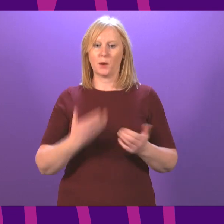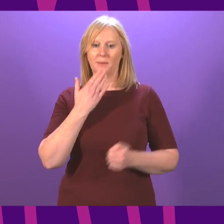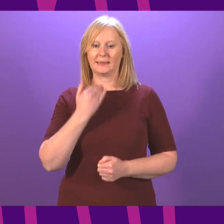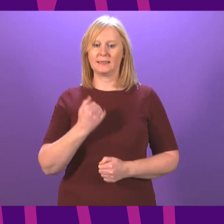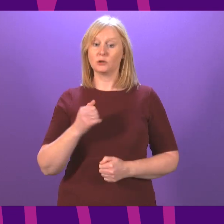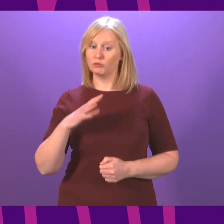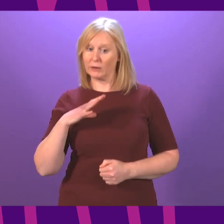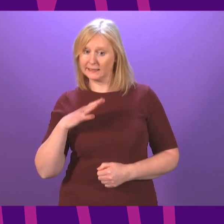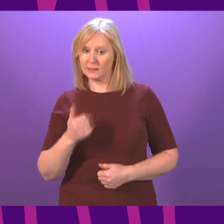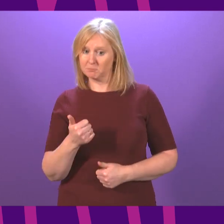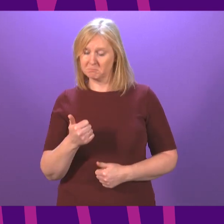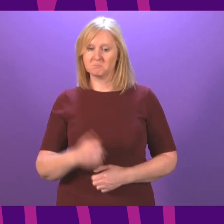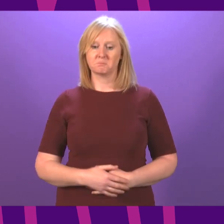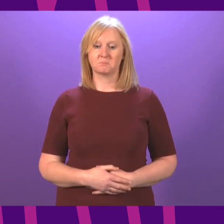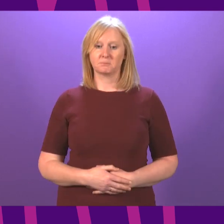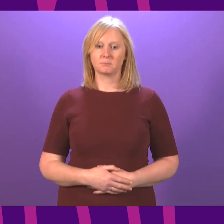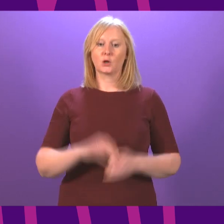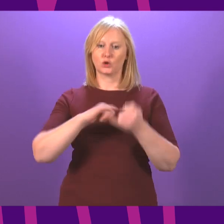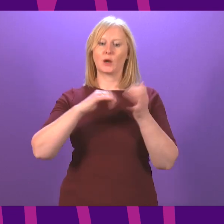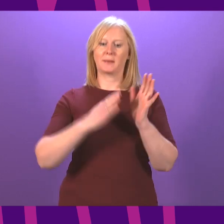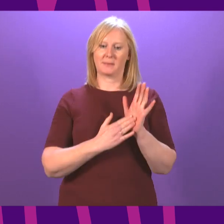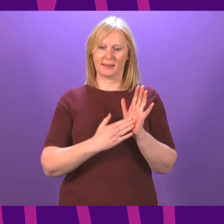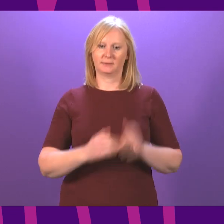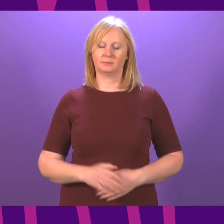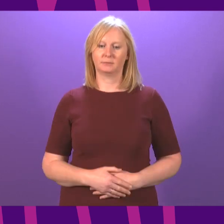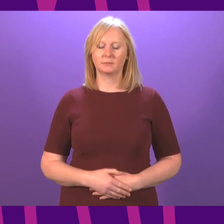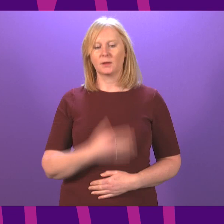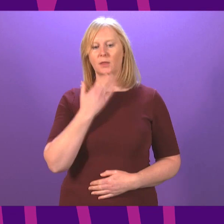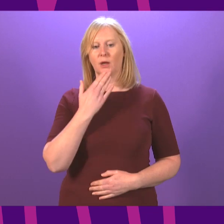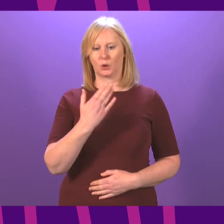Stuart McMillan (Greenock and Inverclyde) (SNP):